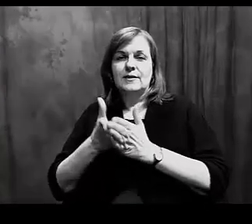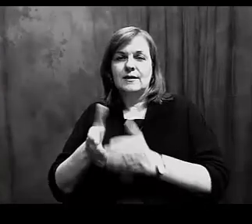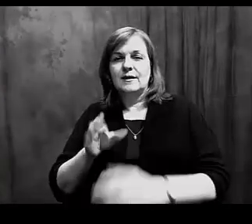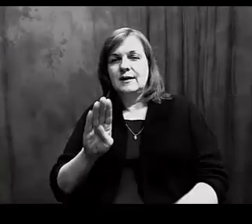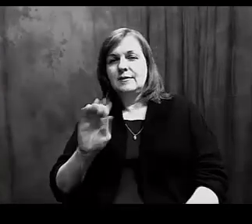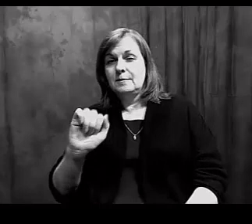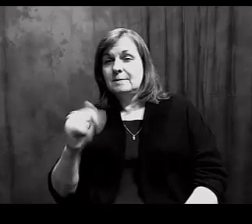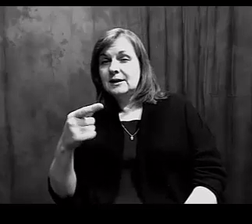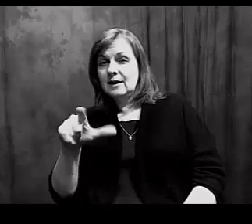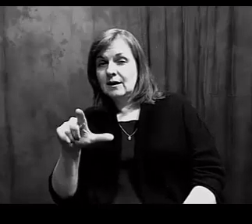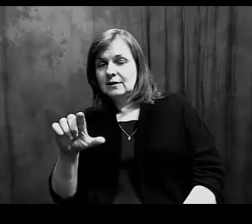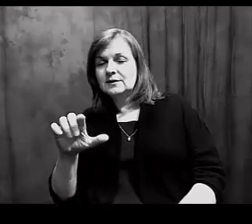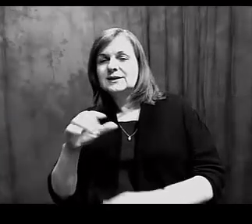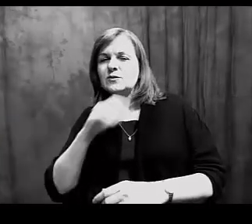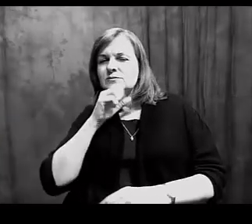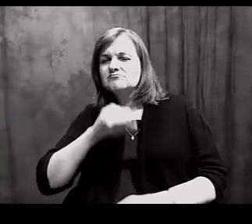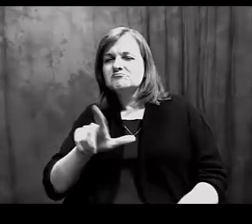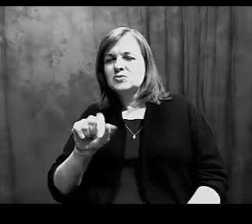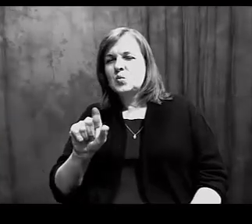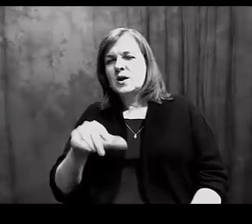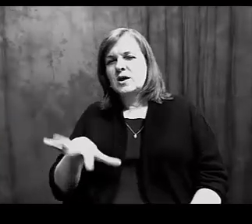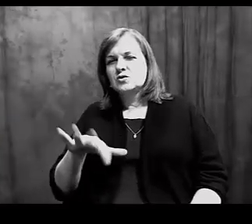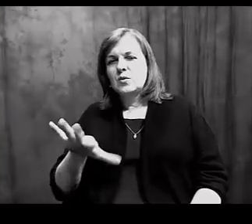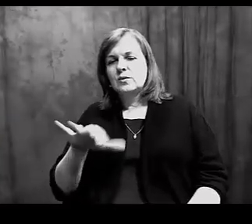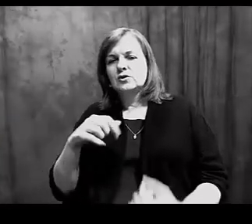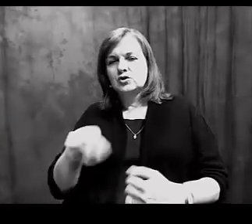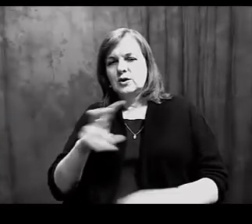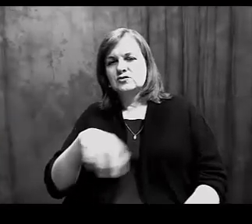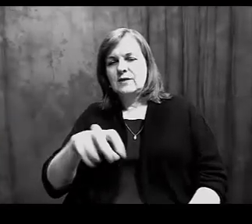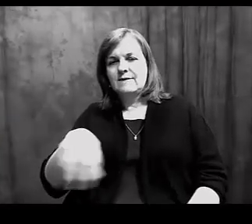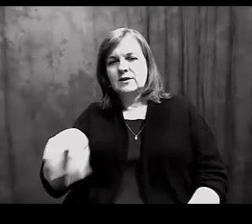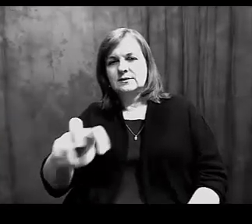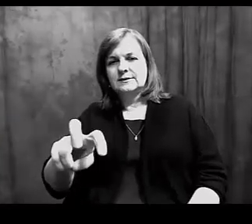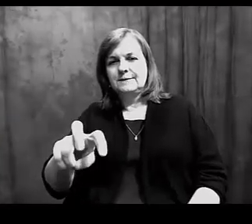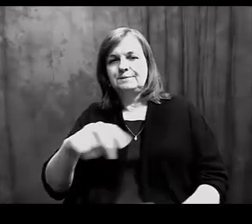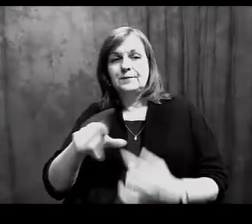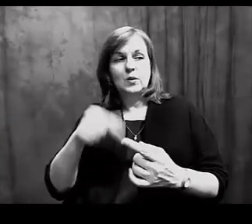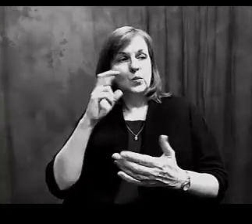he was about 20 during his travels